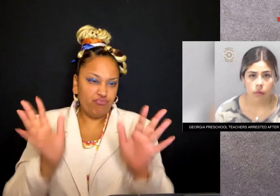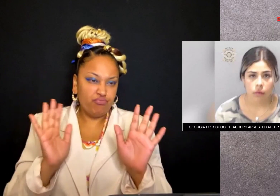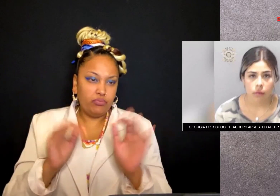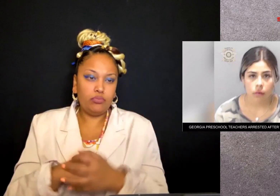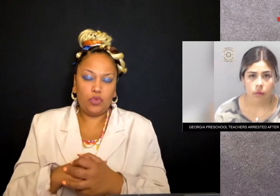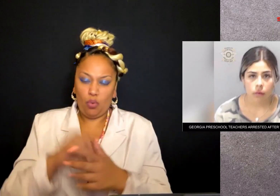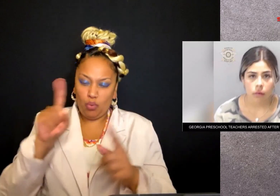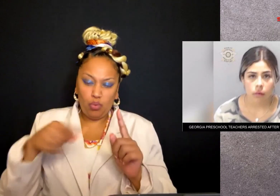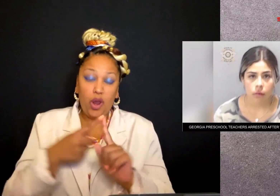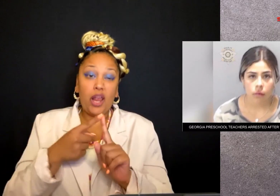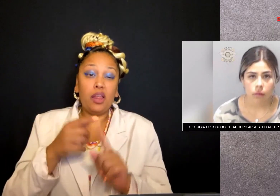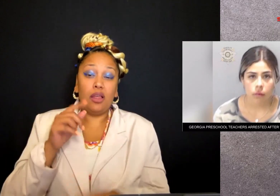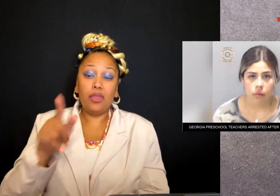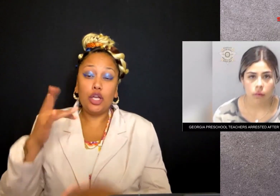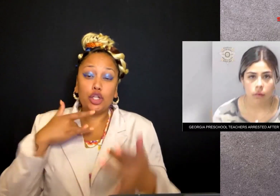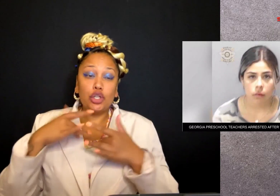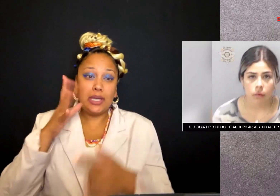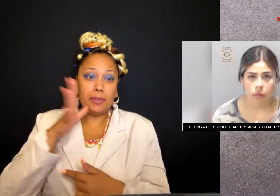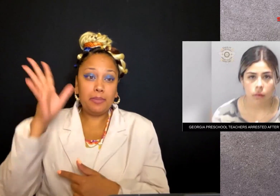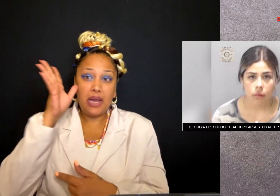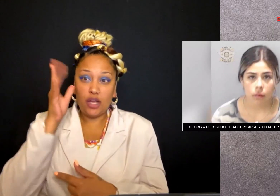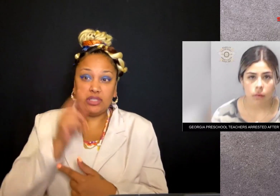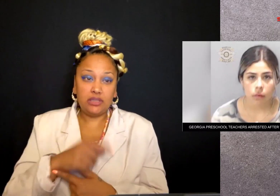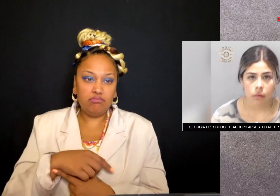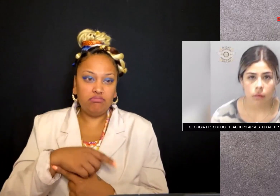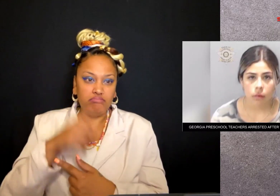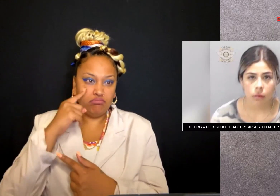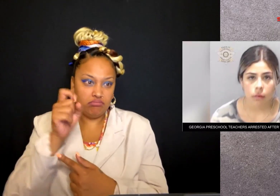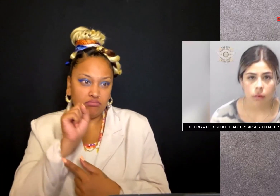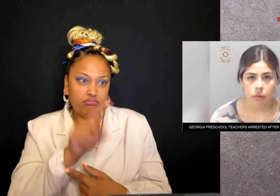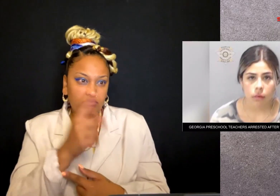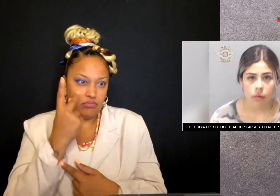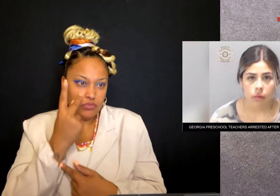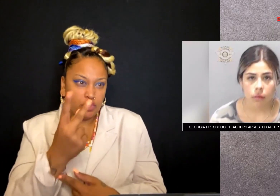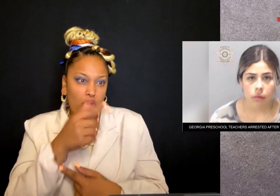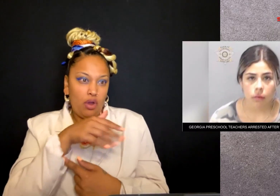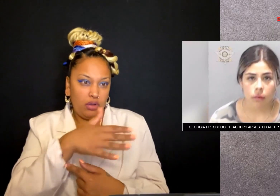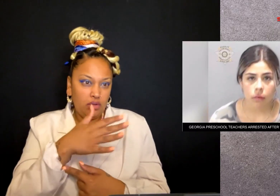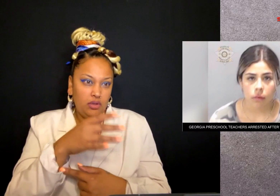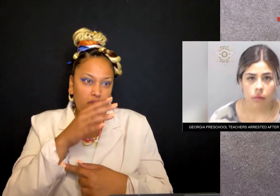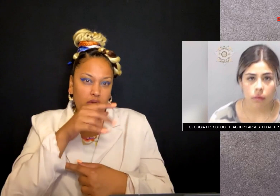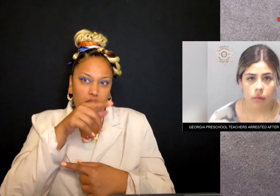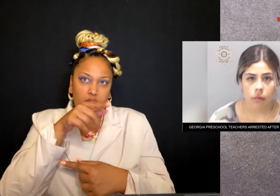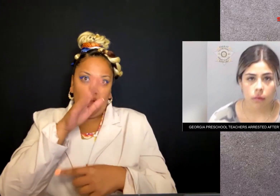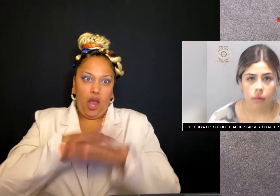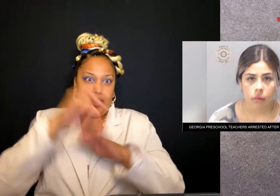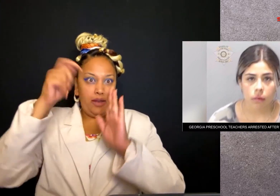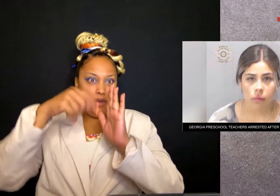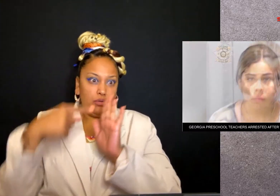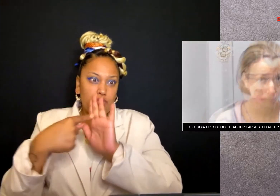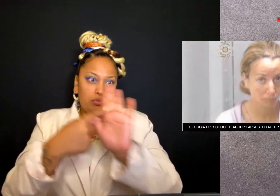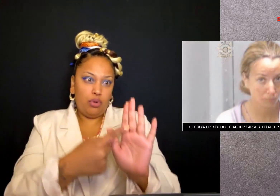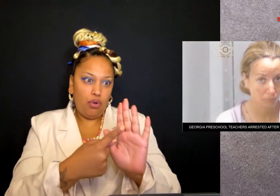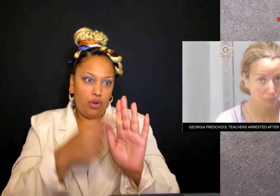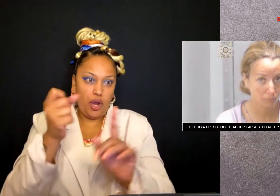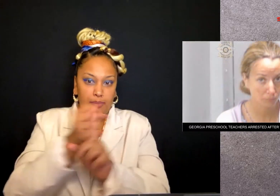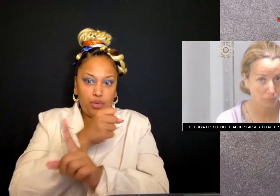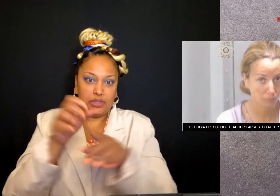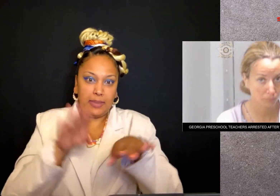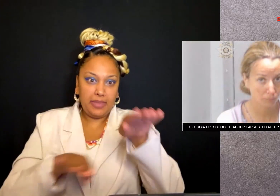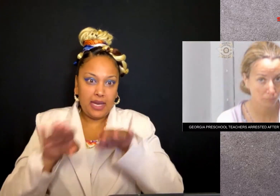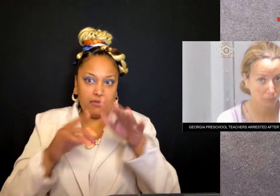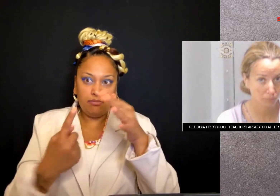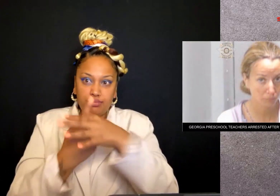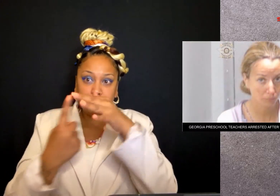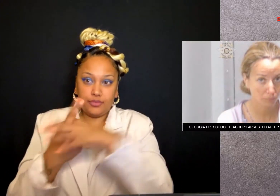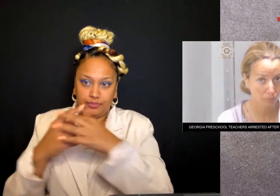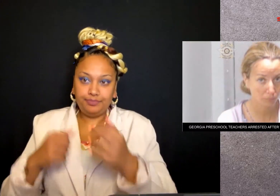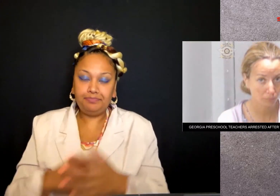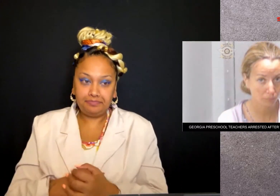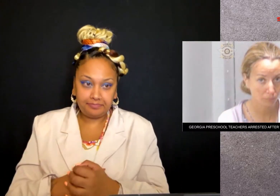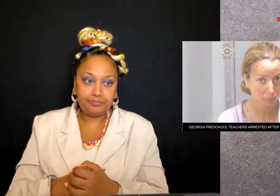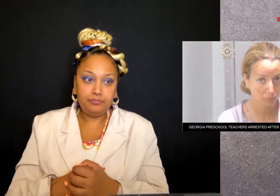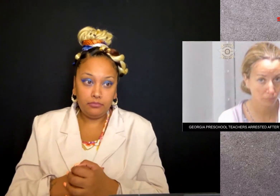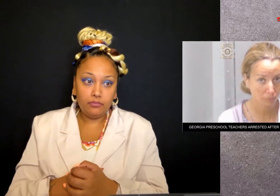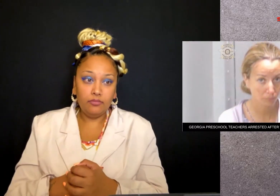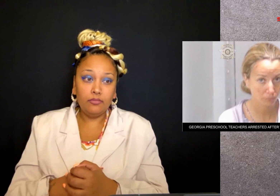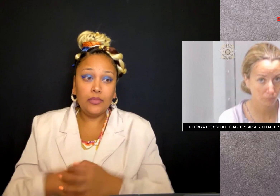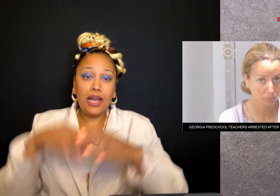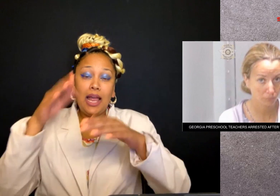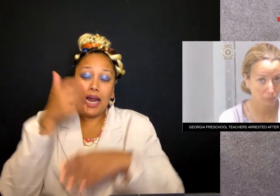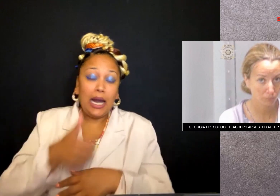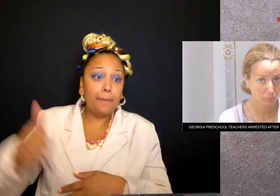the two women were arrested when concerned parents saw the allegedly abusive behavior on a video feed